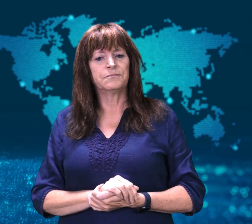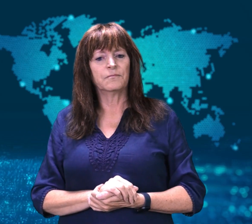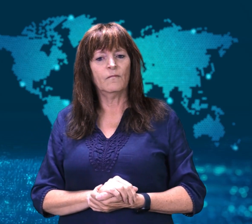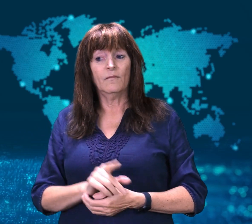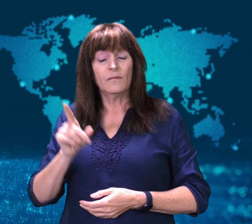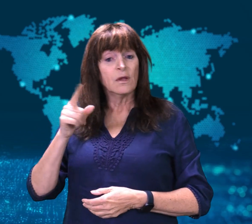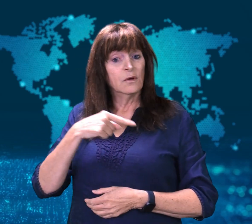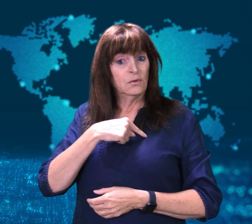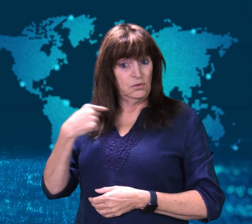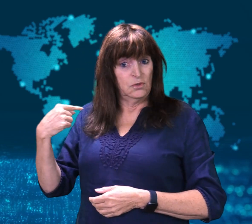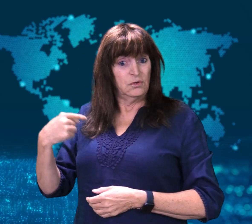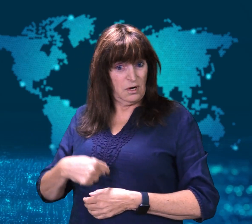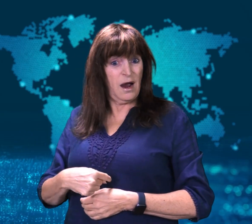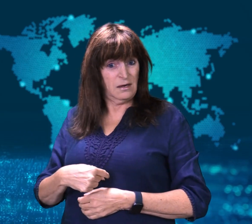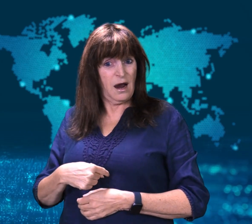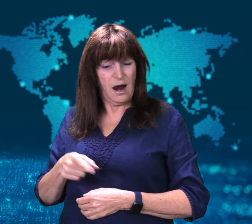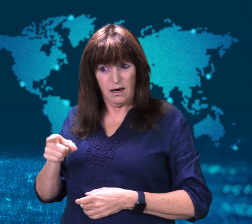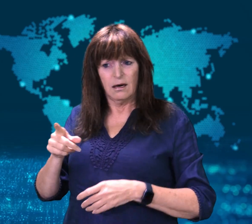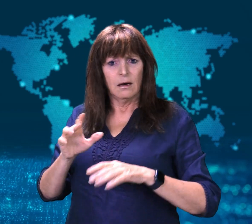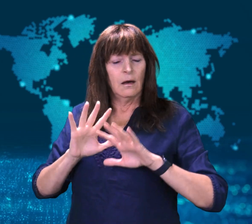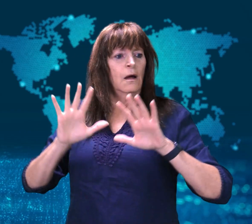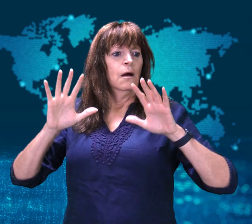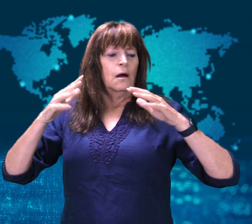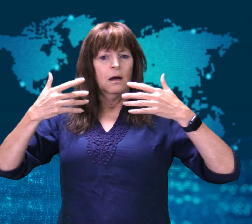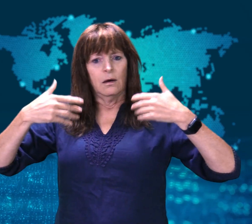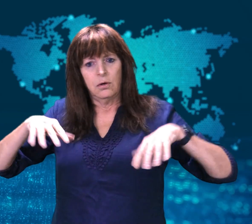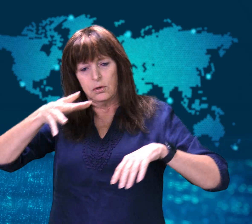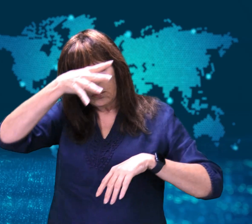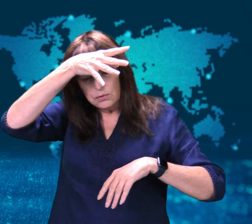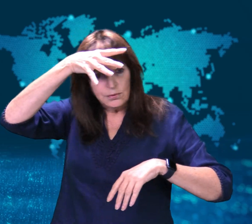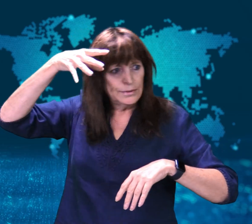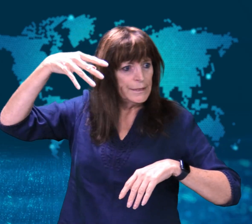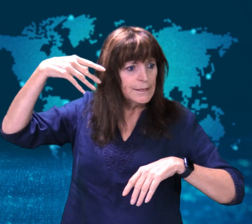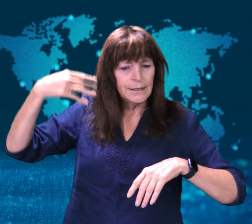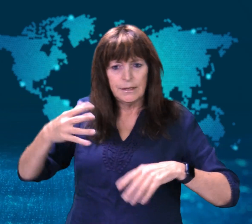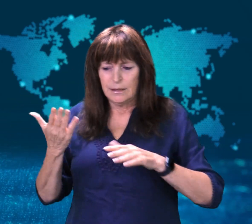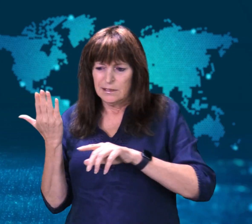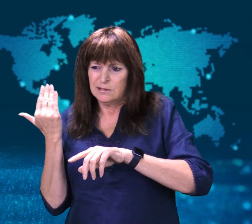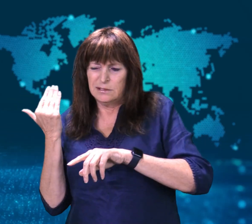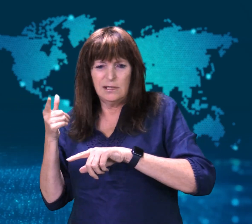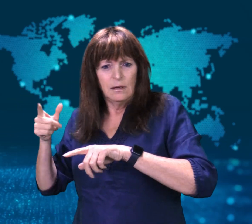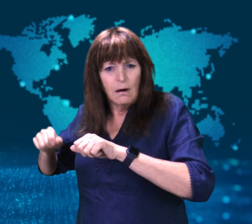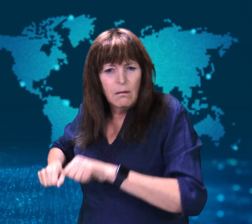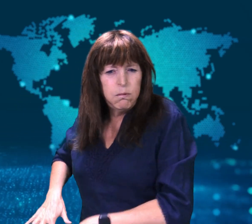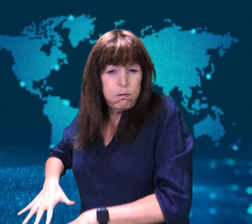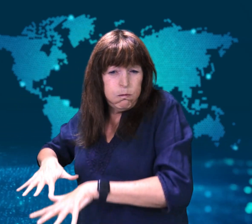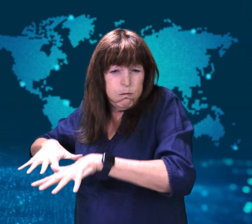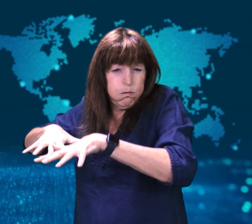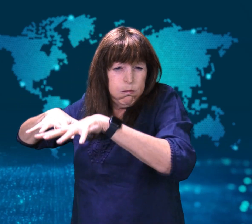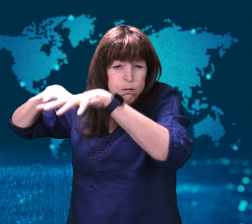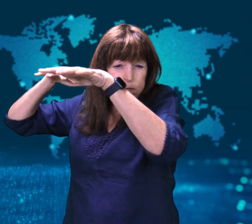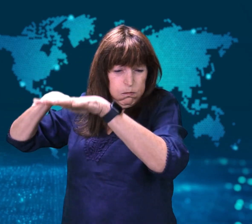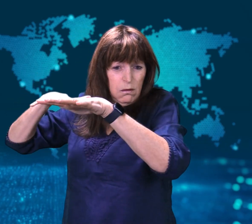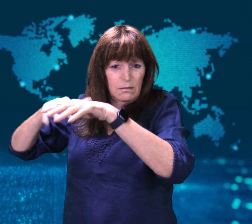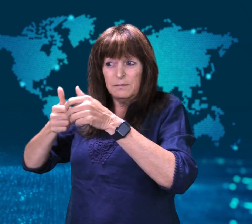In China, which is recovering from flooding,